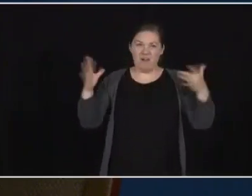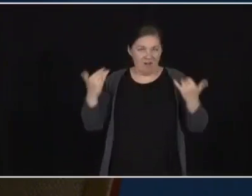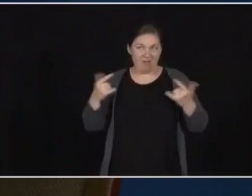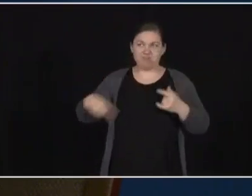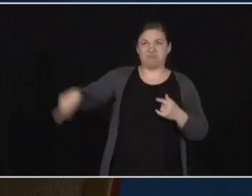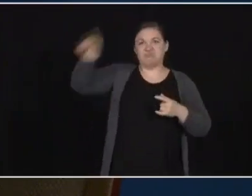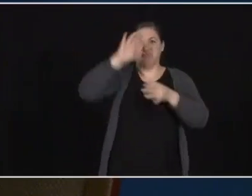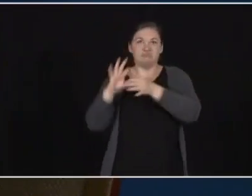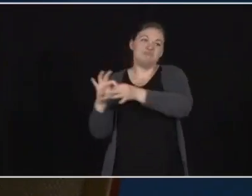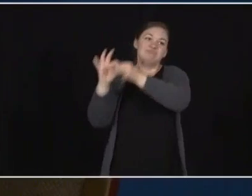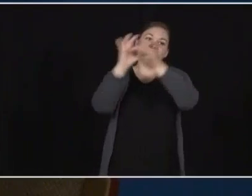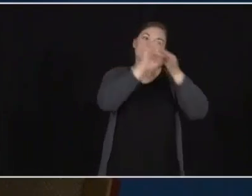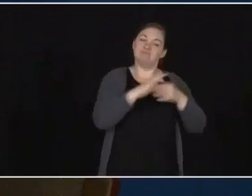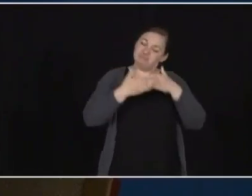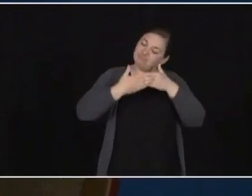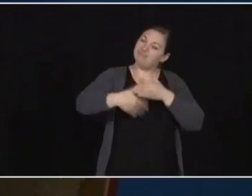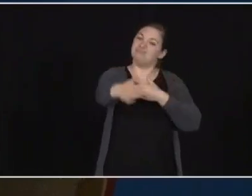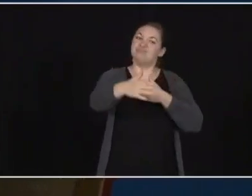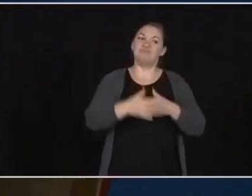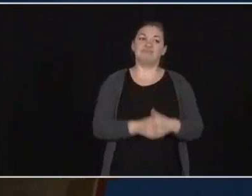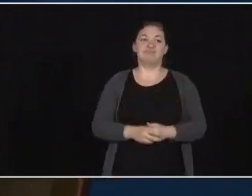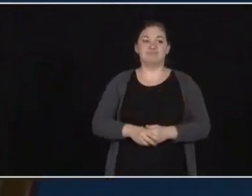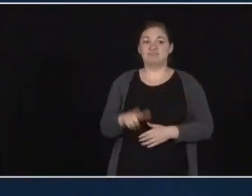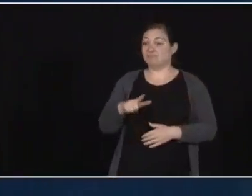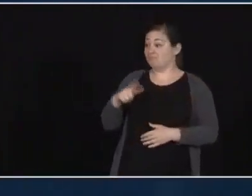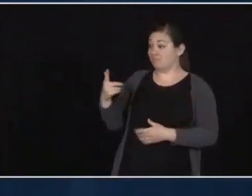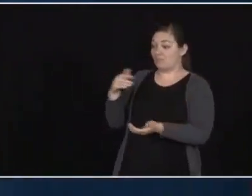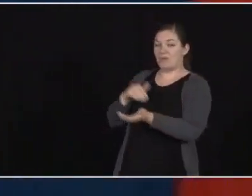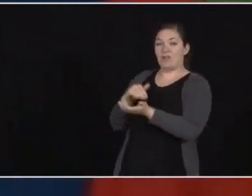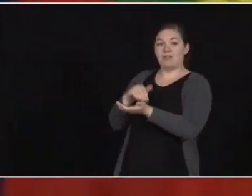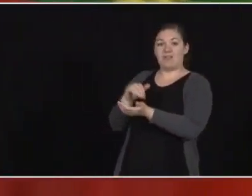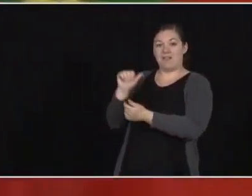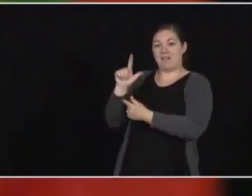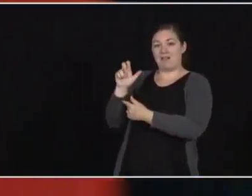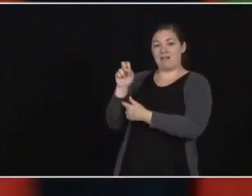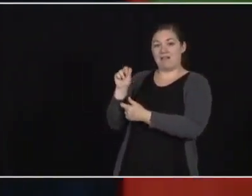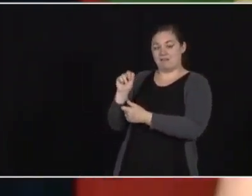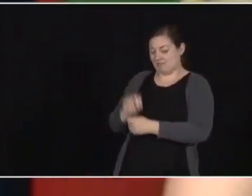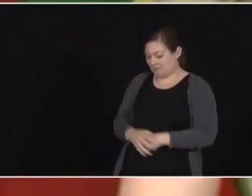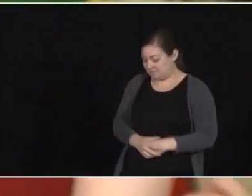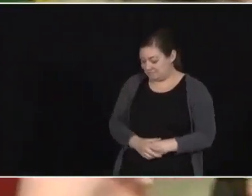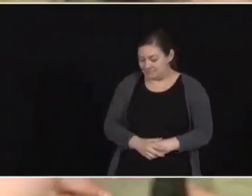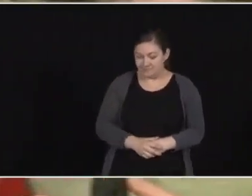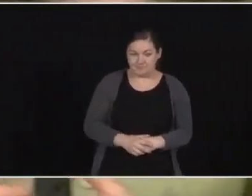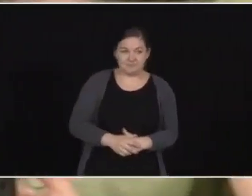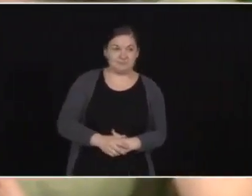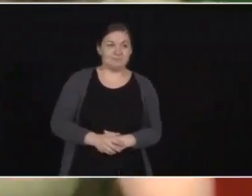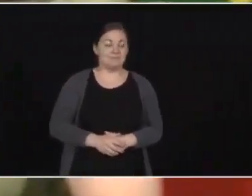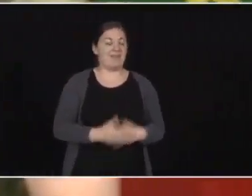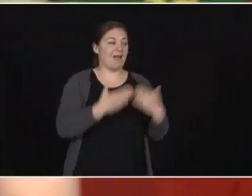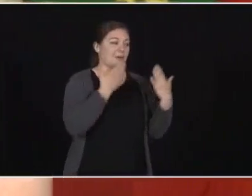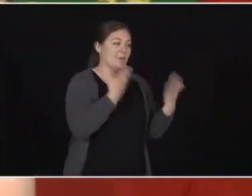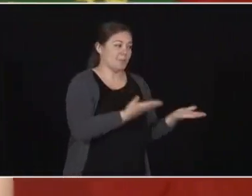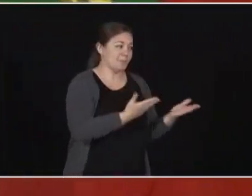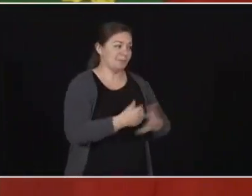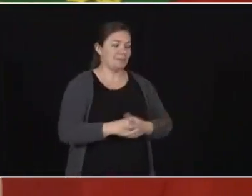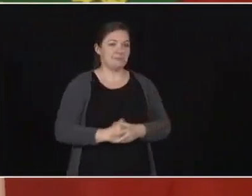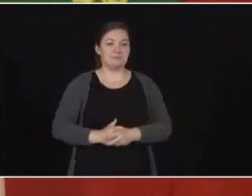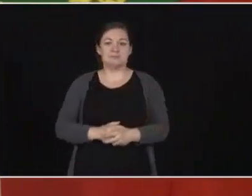Nowa handed to Doctor Alan to make a few comments about this Thank you very much Mr. Anderson.